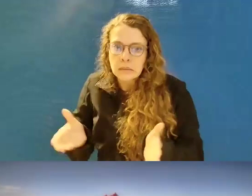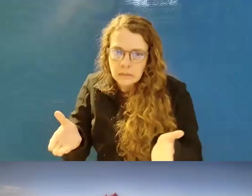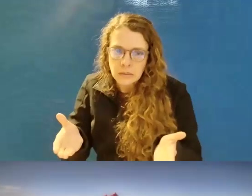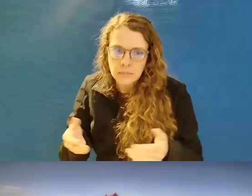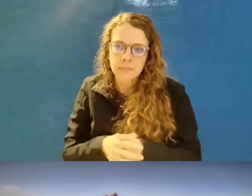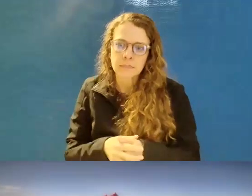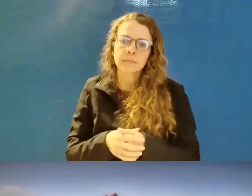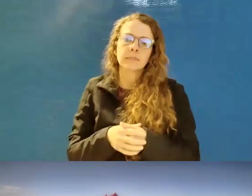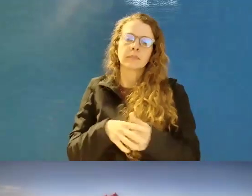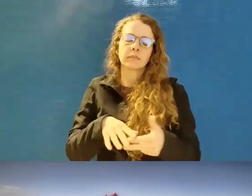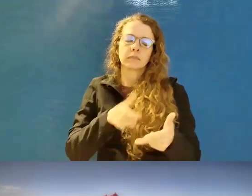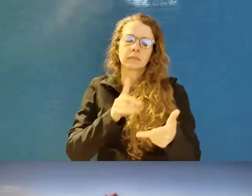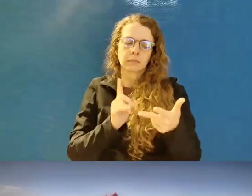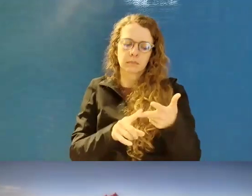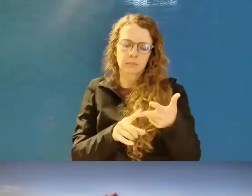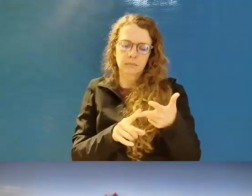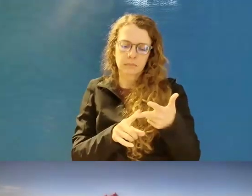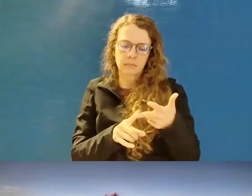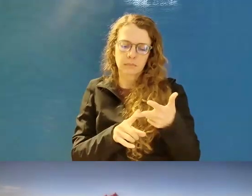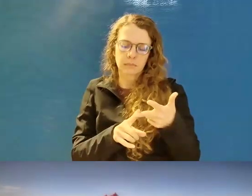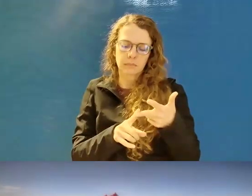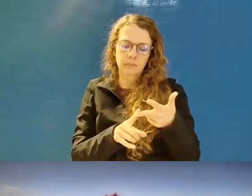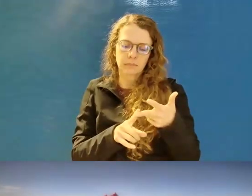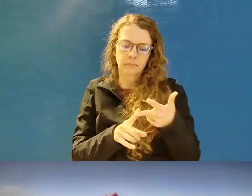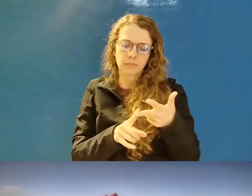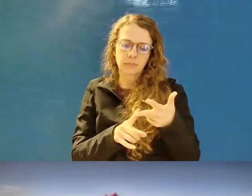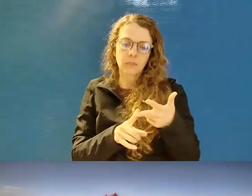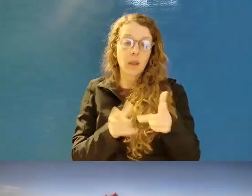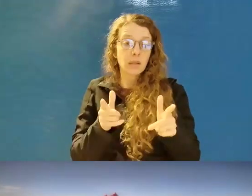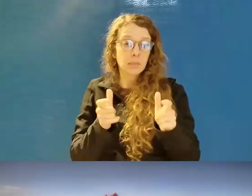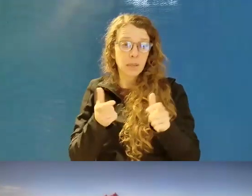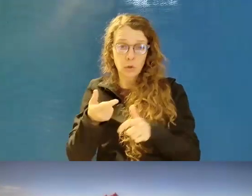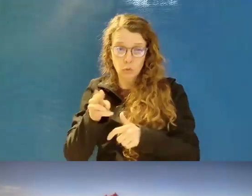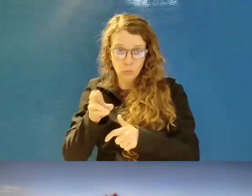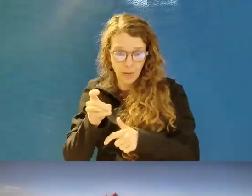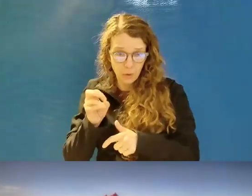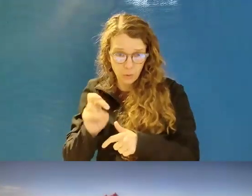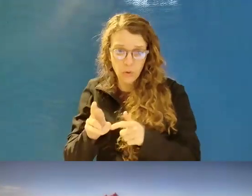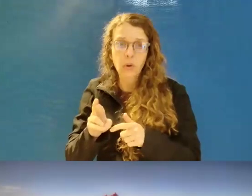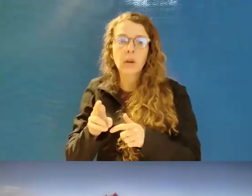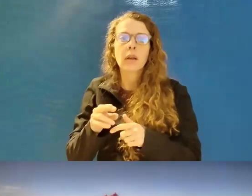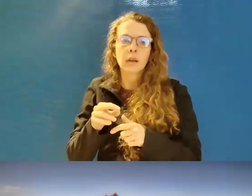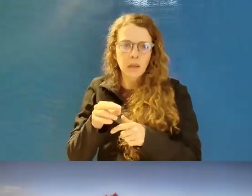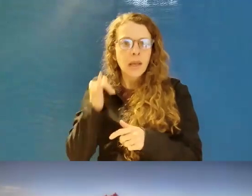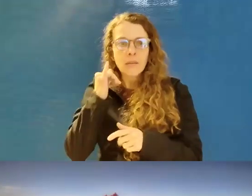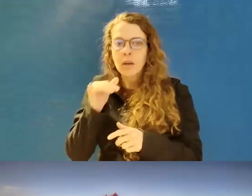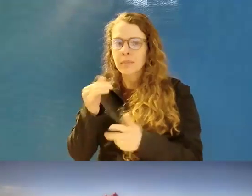And then, you know, again, on the SpeedGrader, you know, if you could choose one assignment